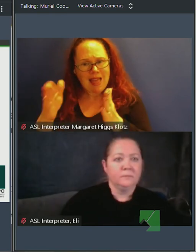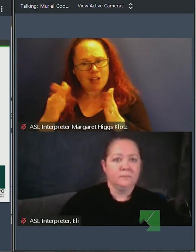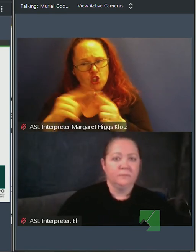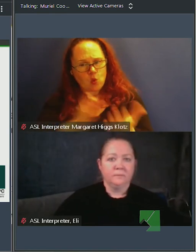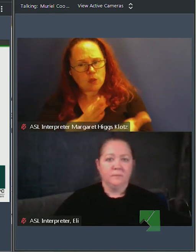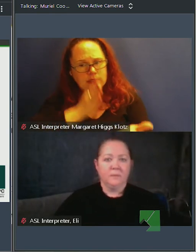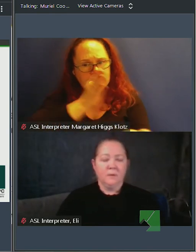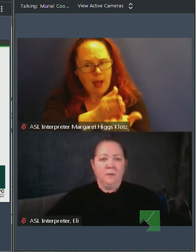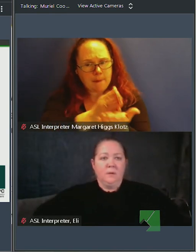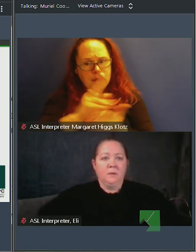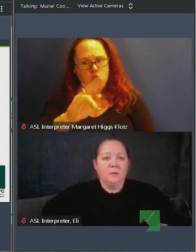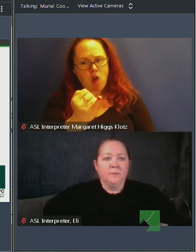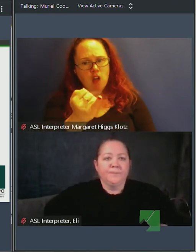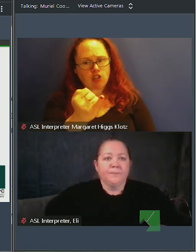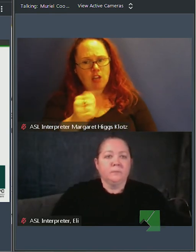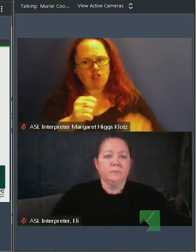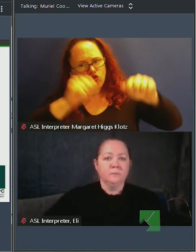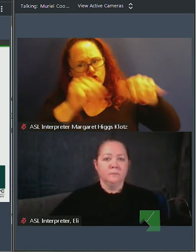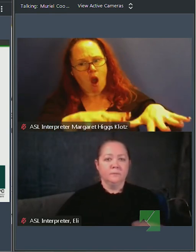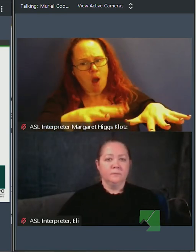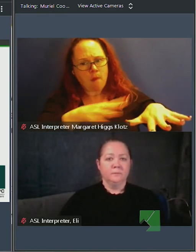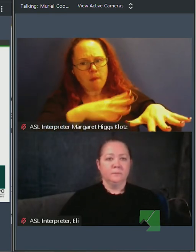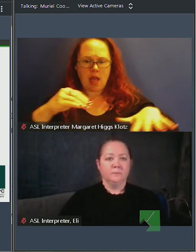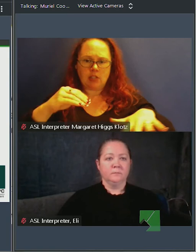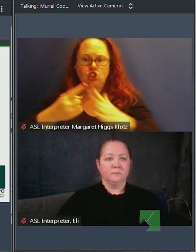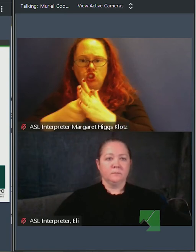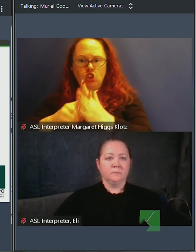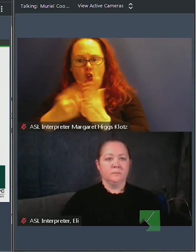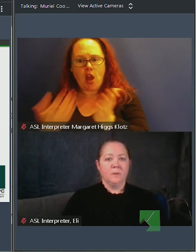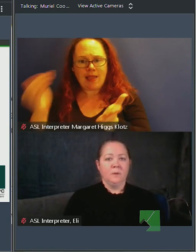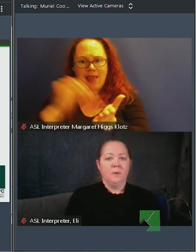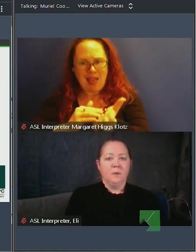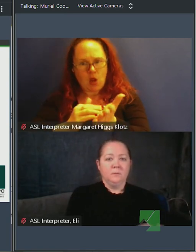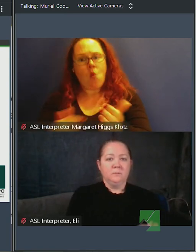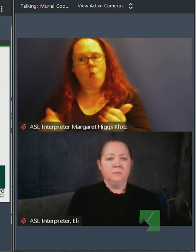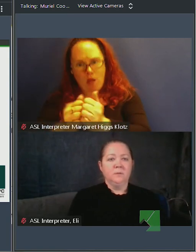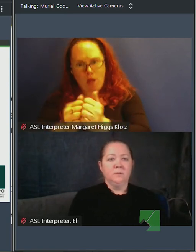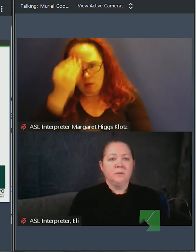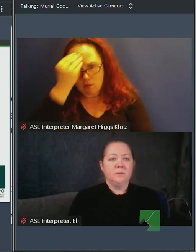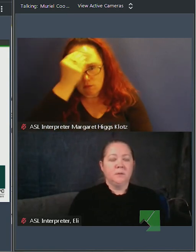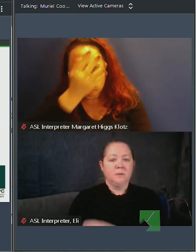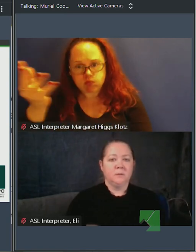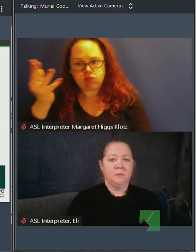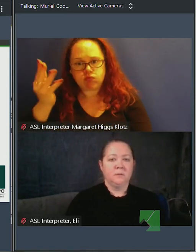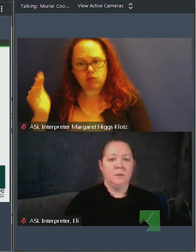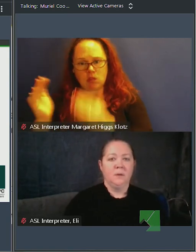again by providing flawless notification or to the residents of our community?